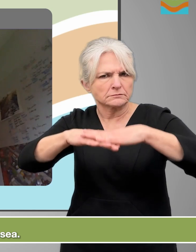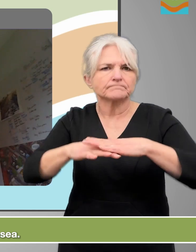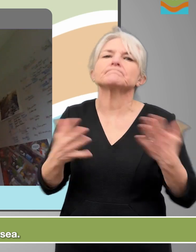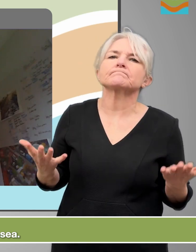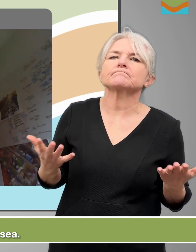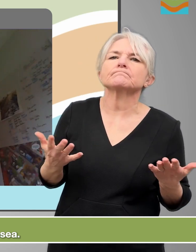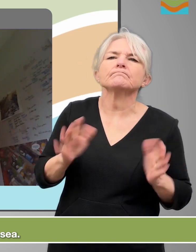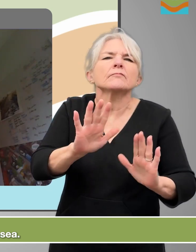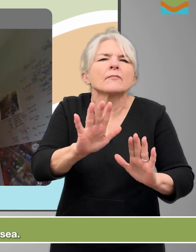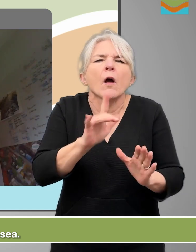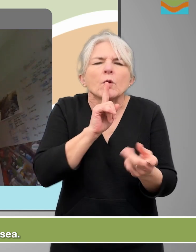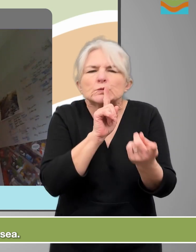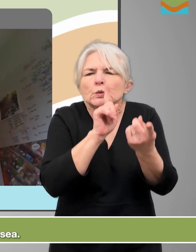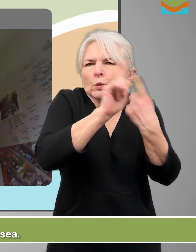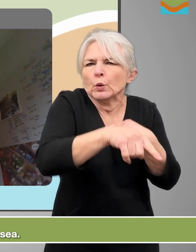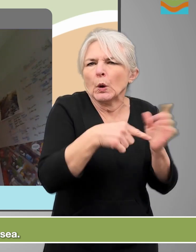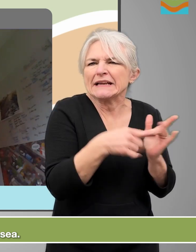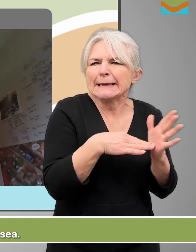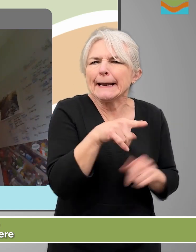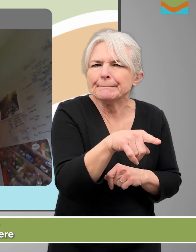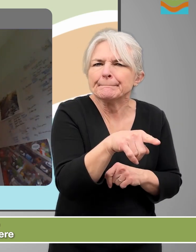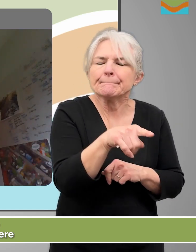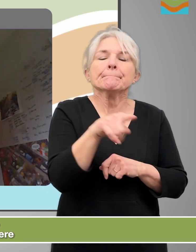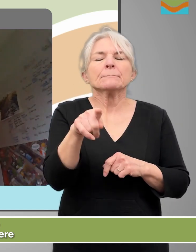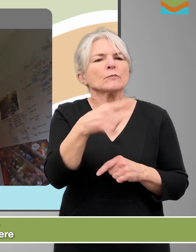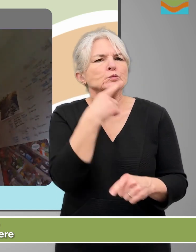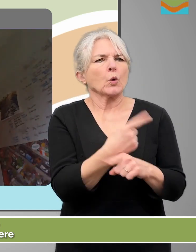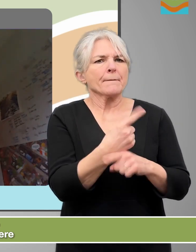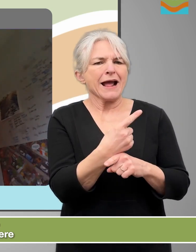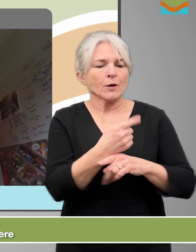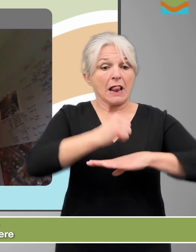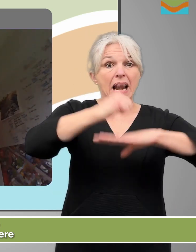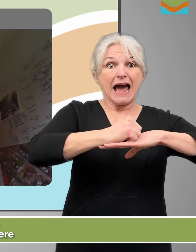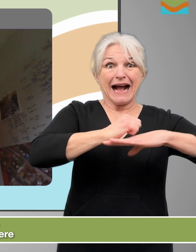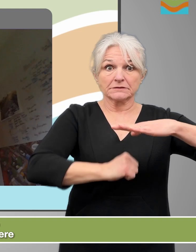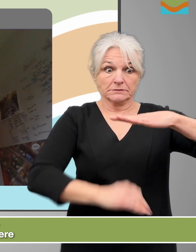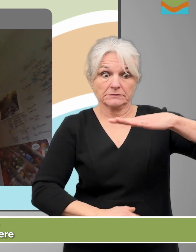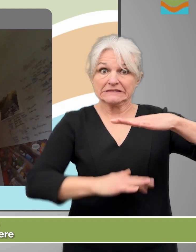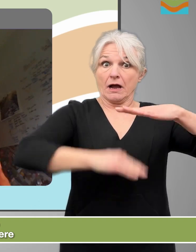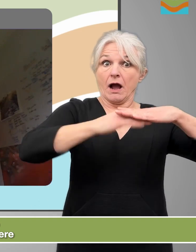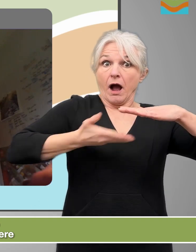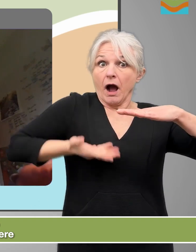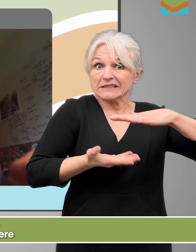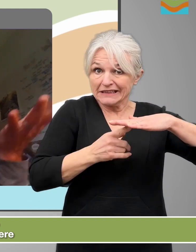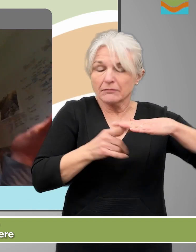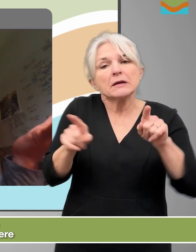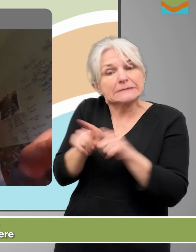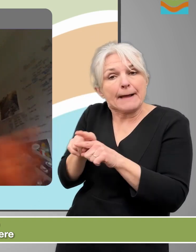subsurface can also be sub C. So really it's sort of the line between the atmosphere